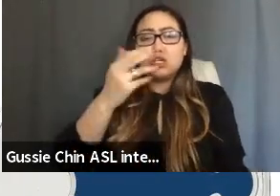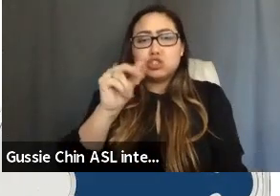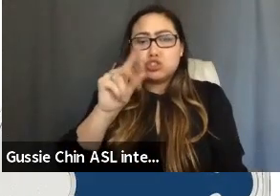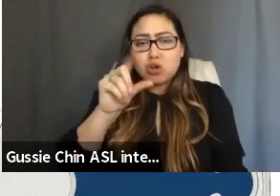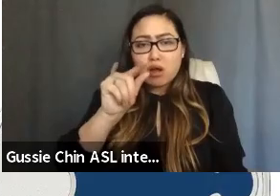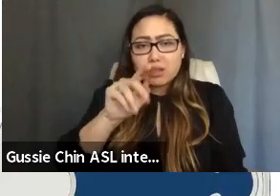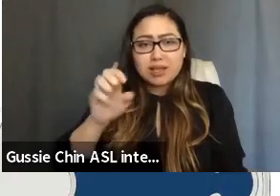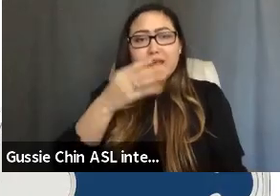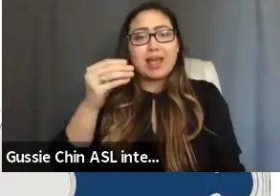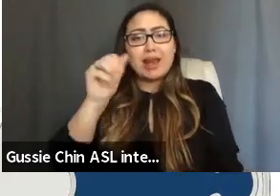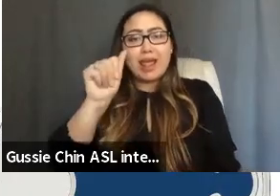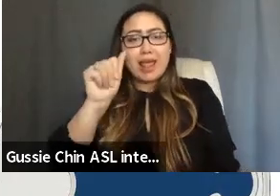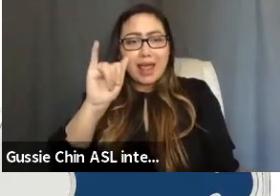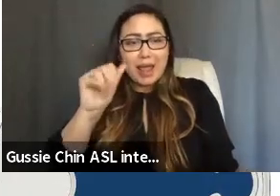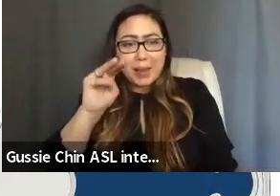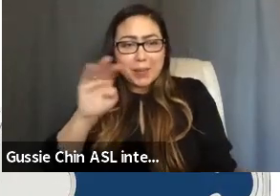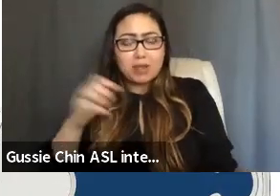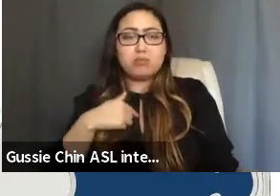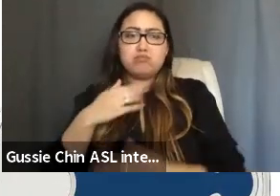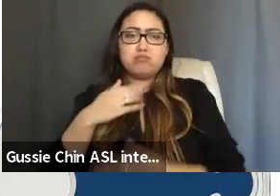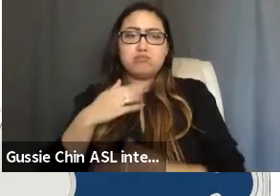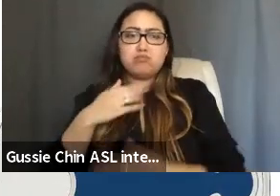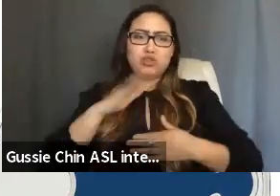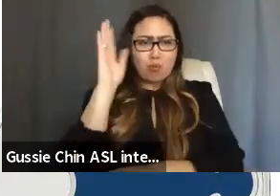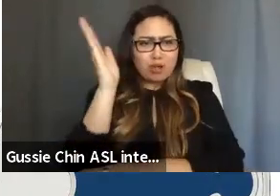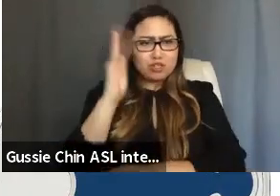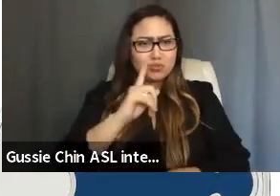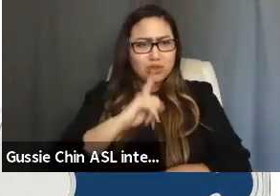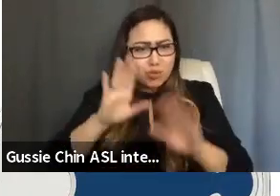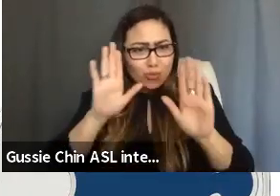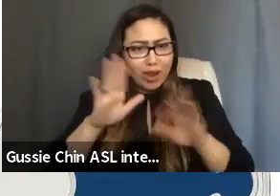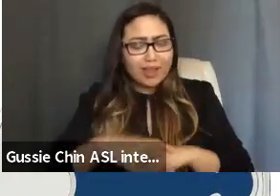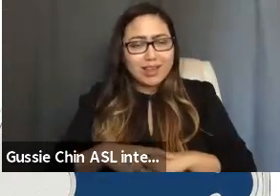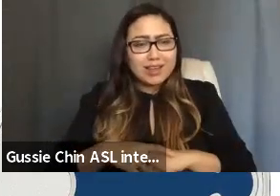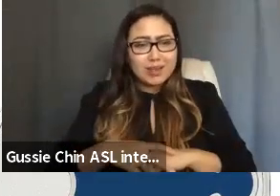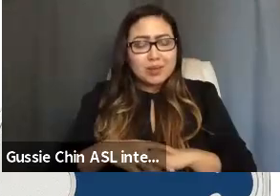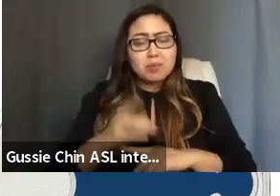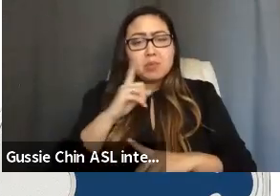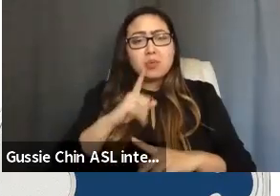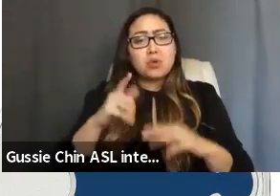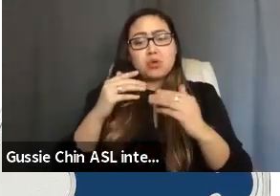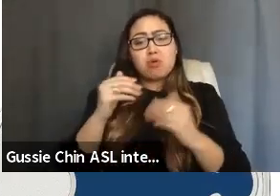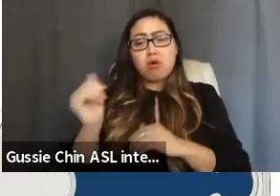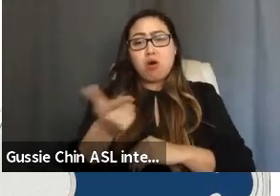your presentation. It was really great. Let's all of you who are listen, please remember to